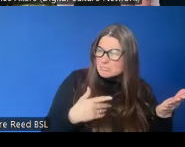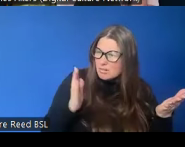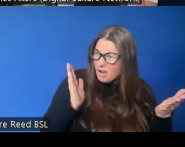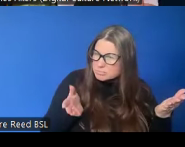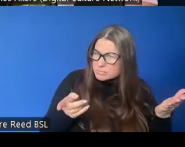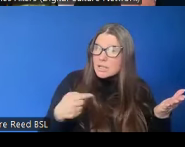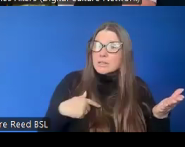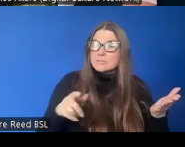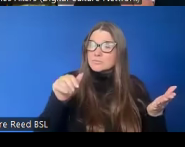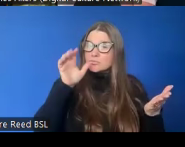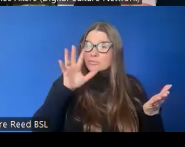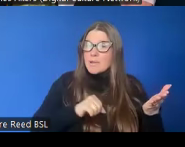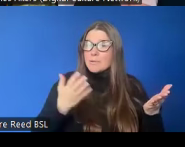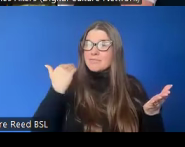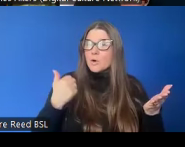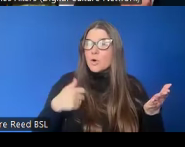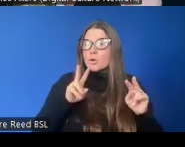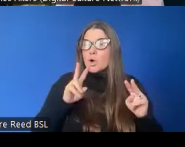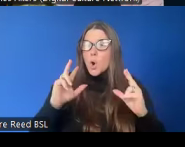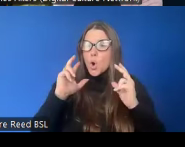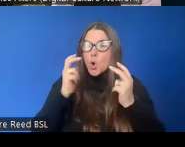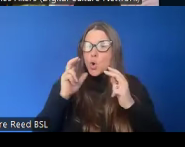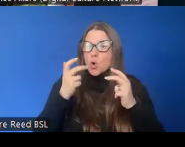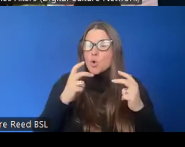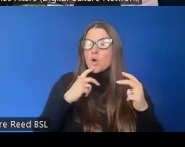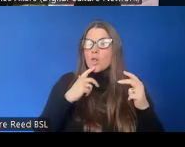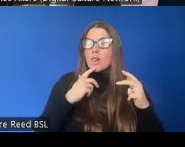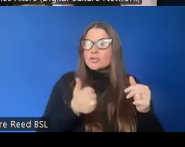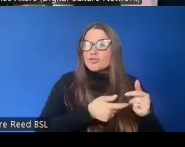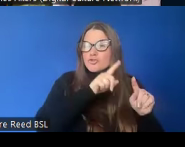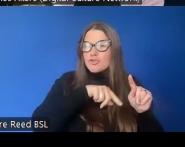We know what's happening every year. Baby Reindeer comes along, just ruins it all.